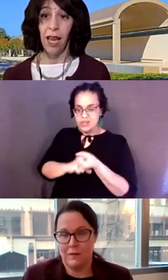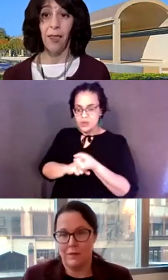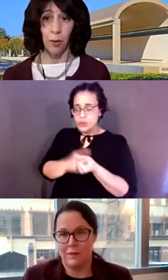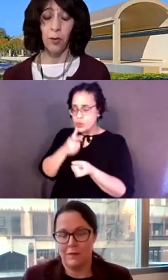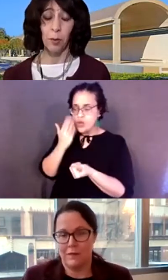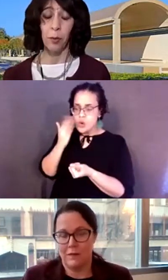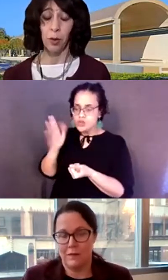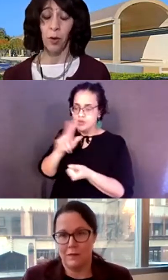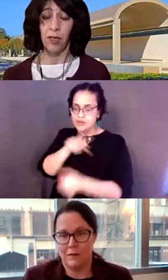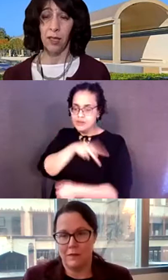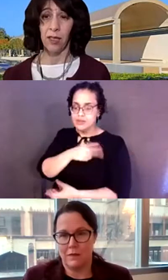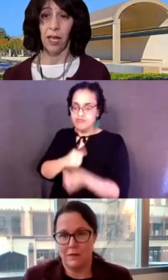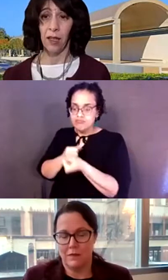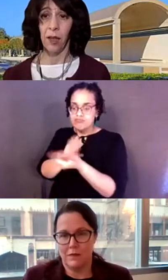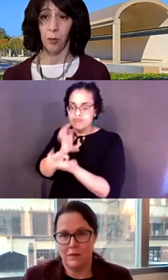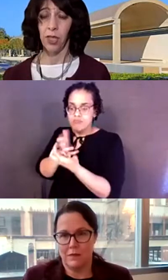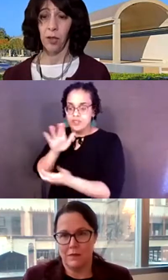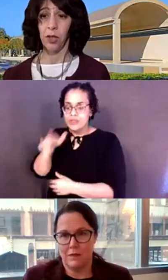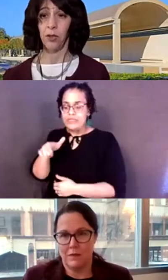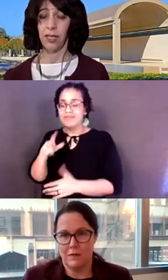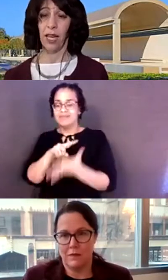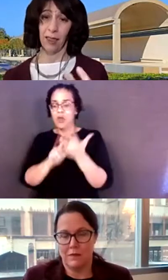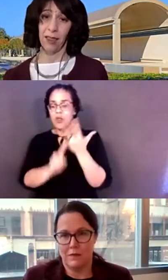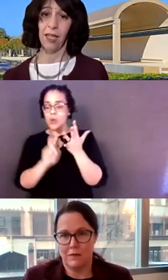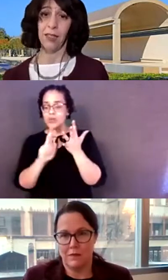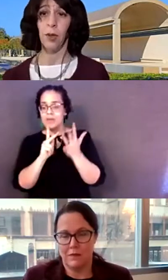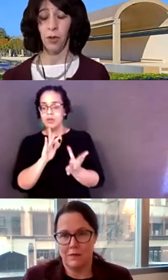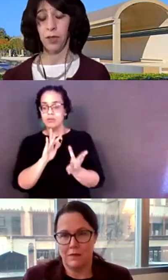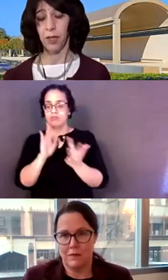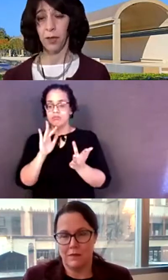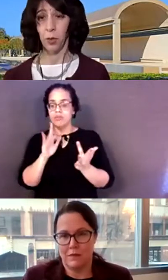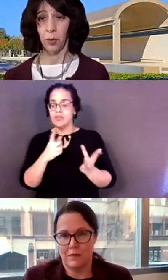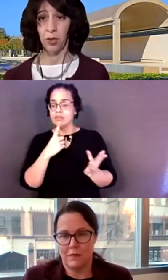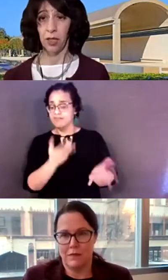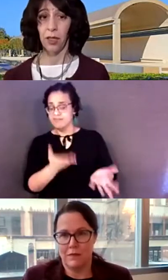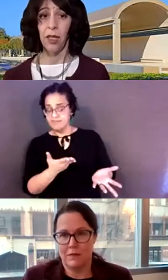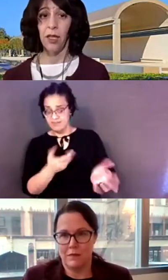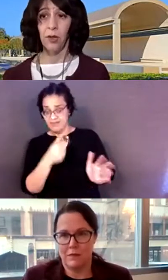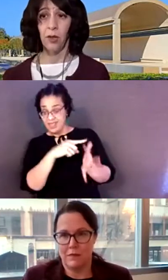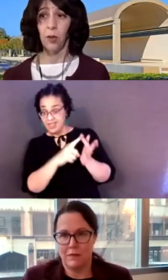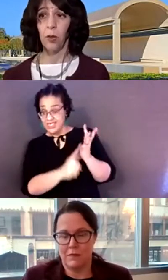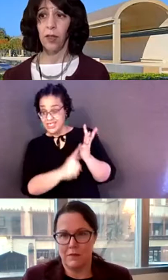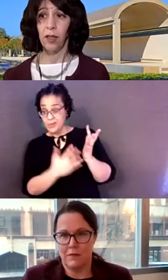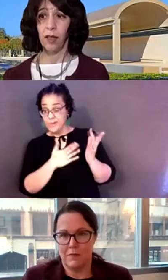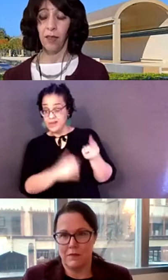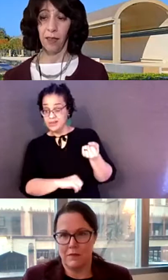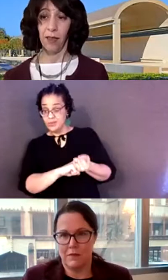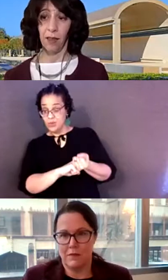those are the people you want to designate and reach out to and say that's who I want as my support person.